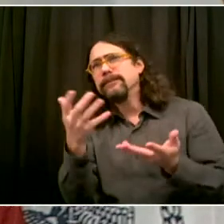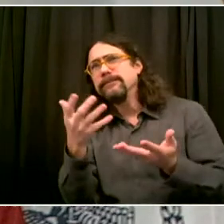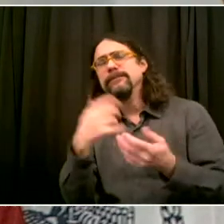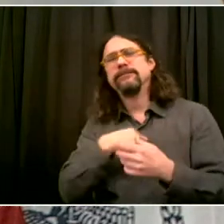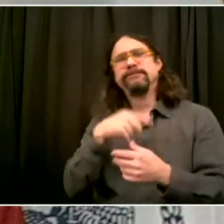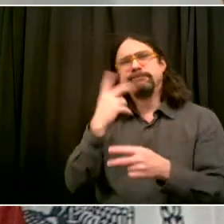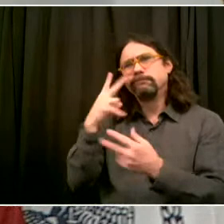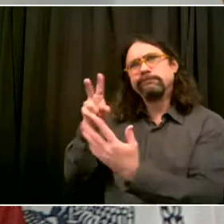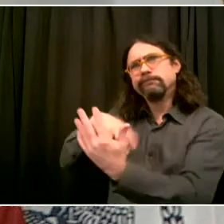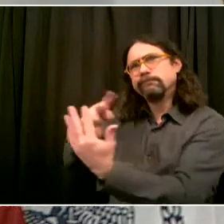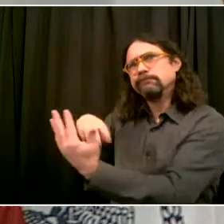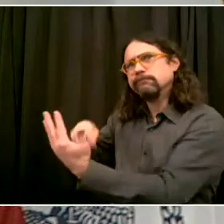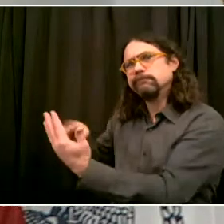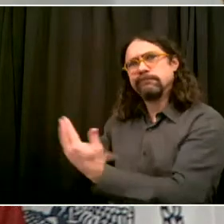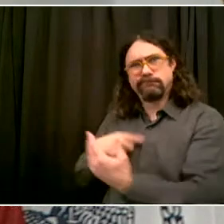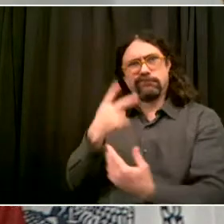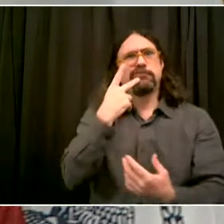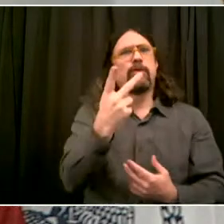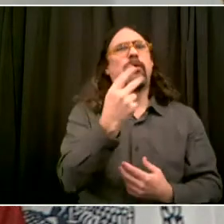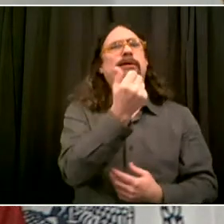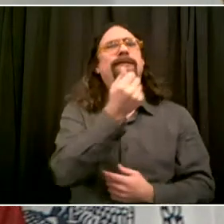YOYOIU SSTH, ERERE HAVE BEEN A